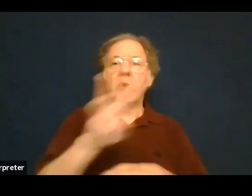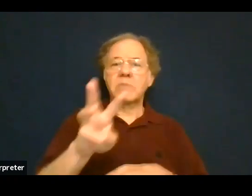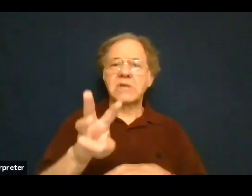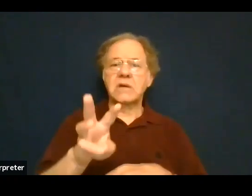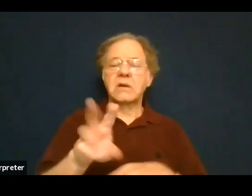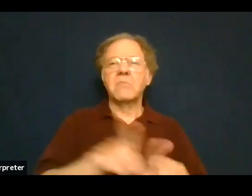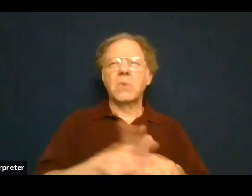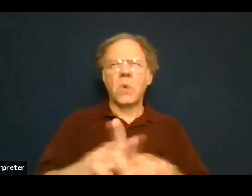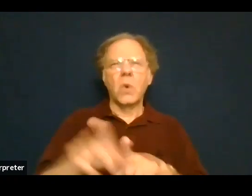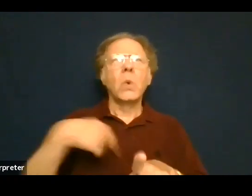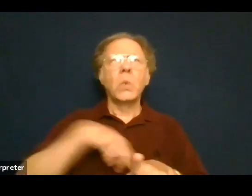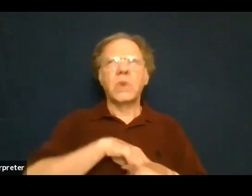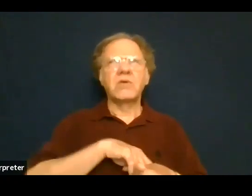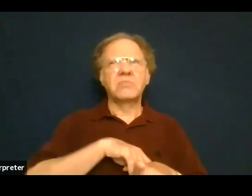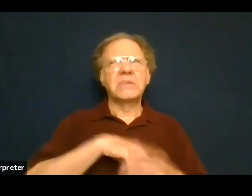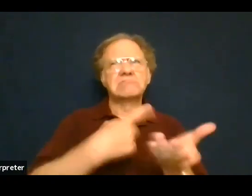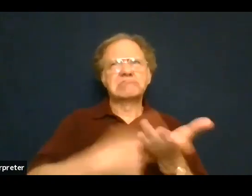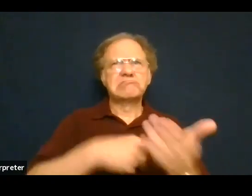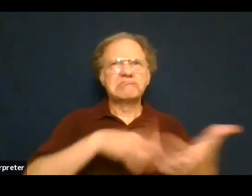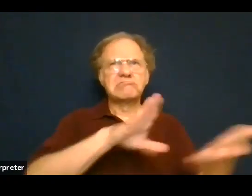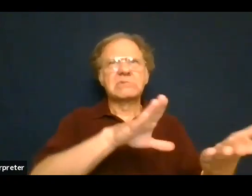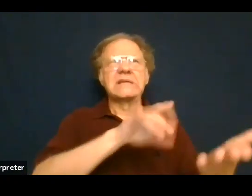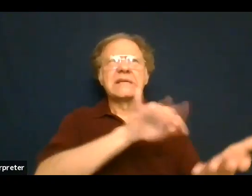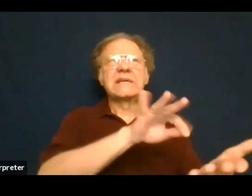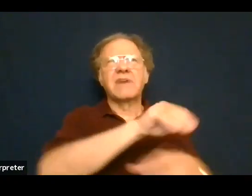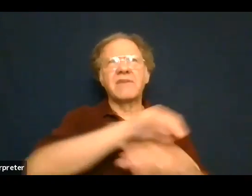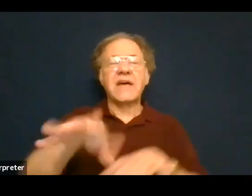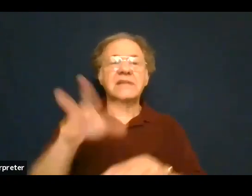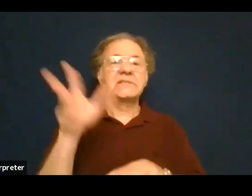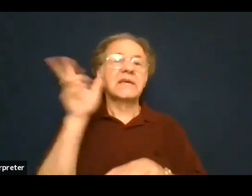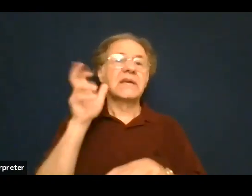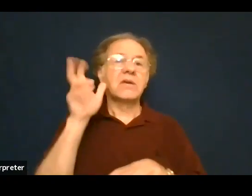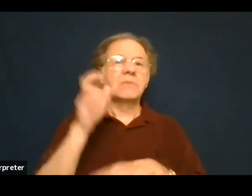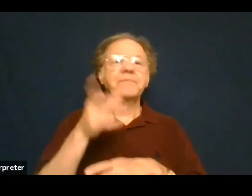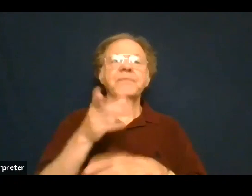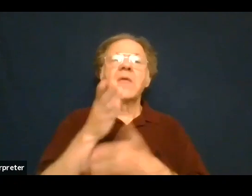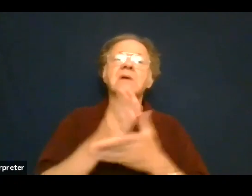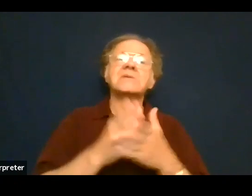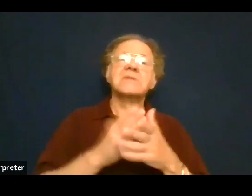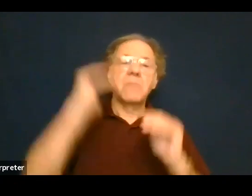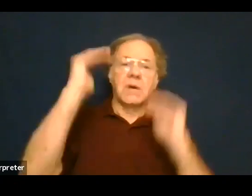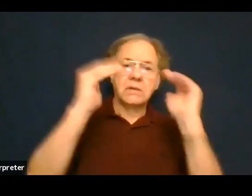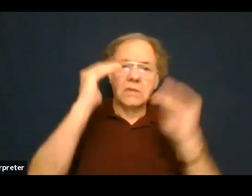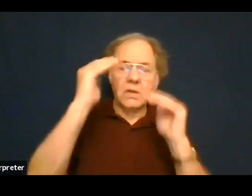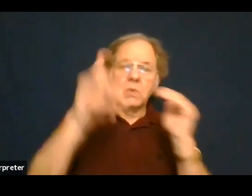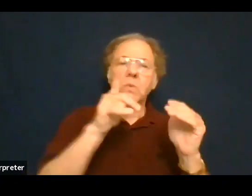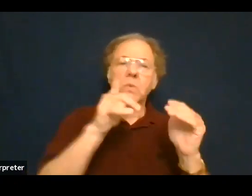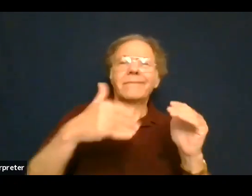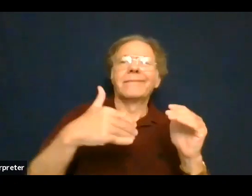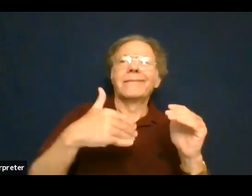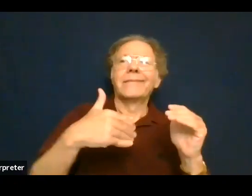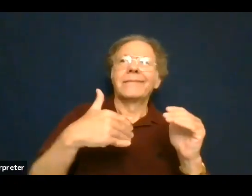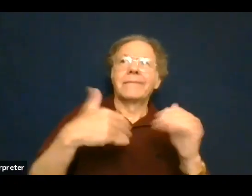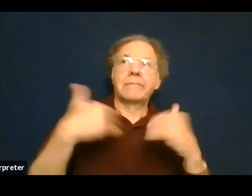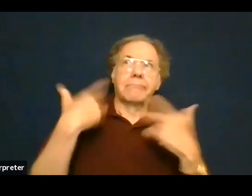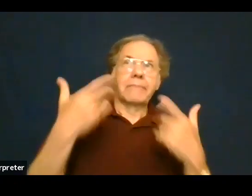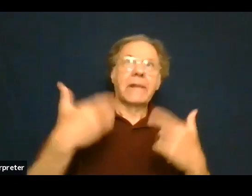whether it affects hearing. There have been some adults associated who have had documented COVID-19 who have had